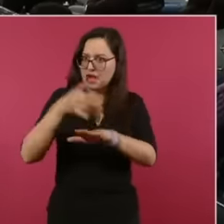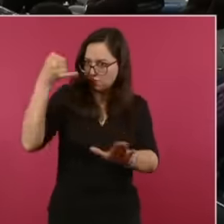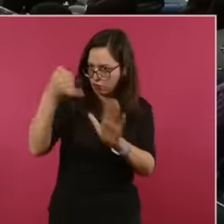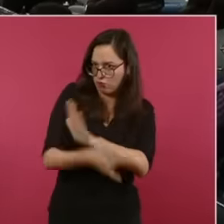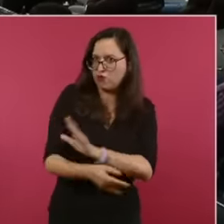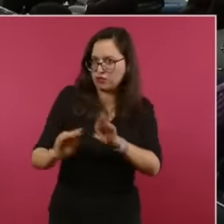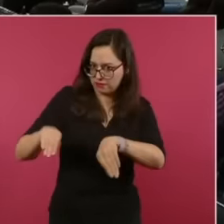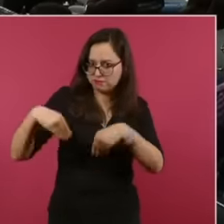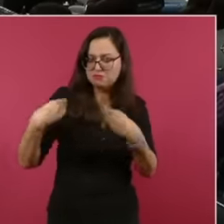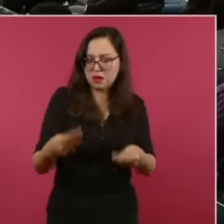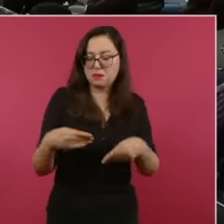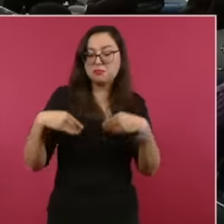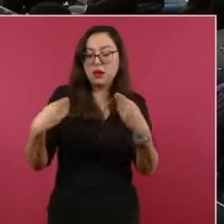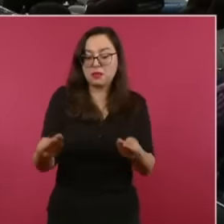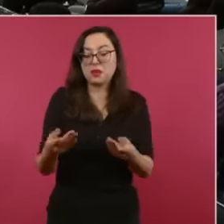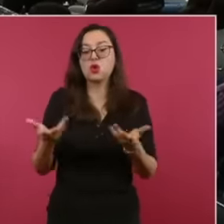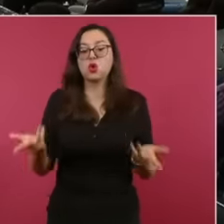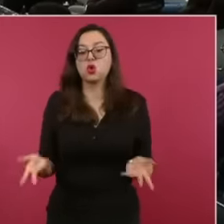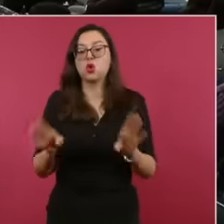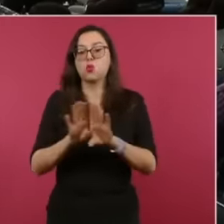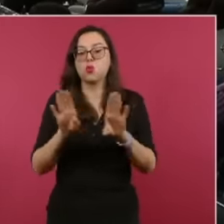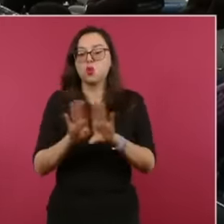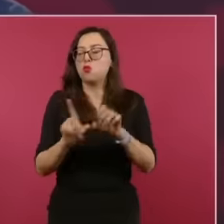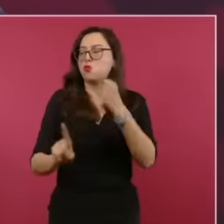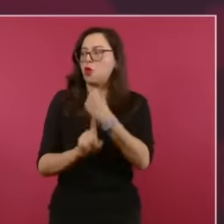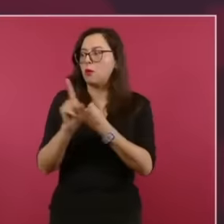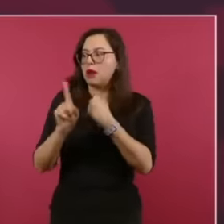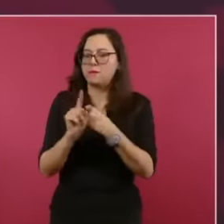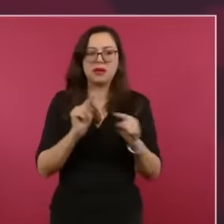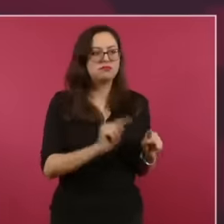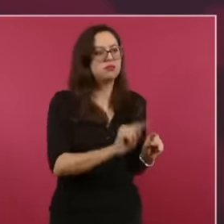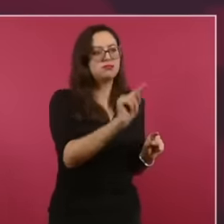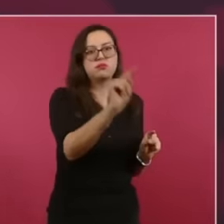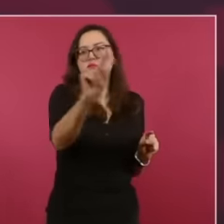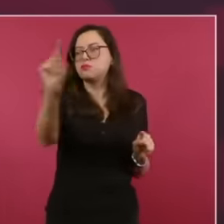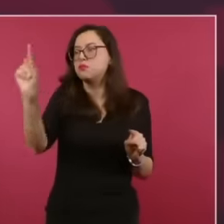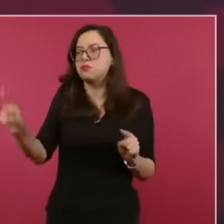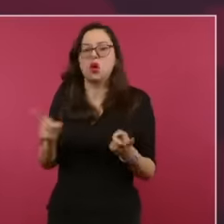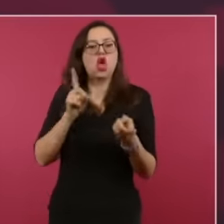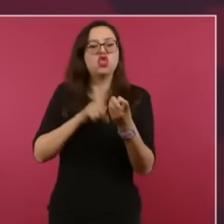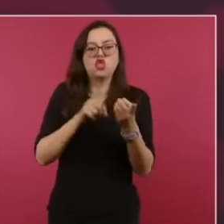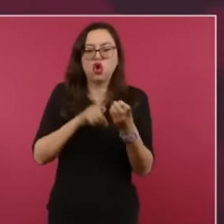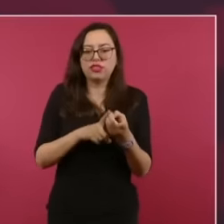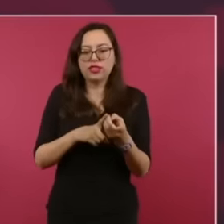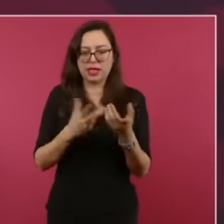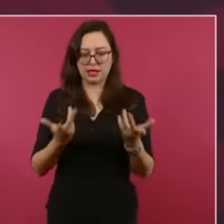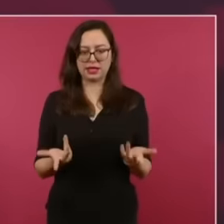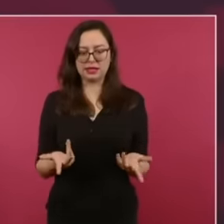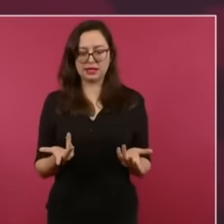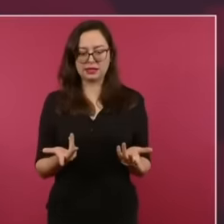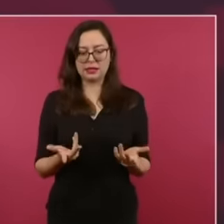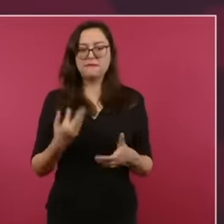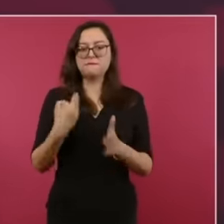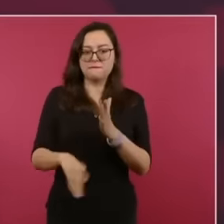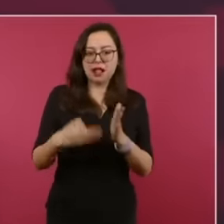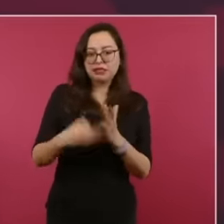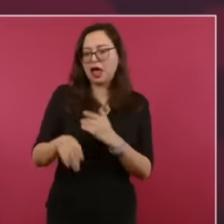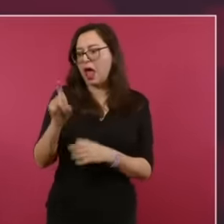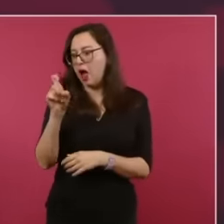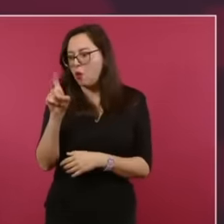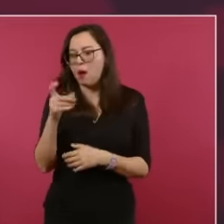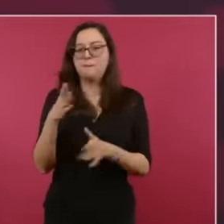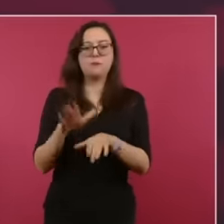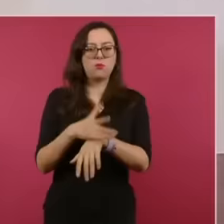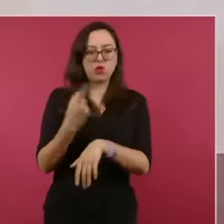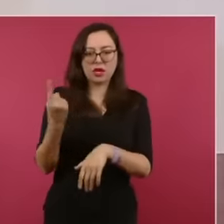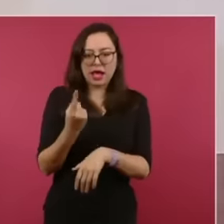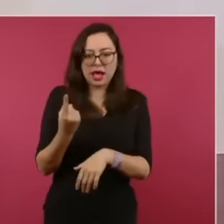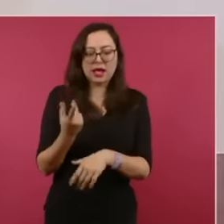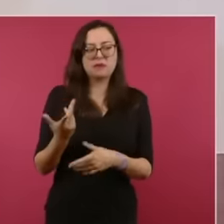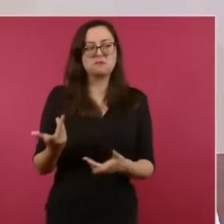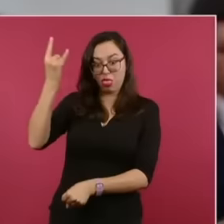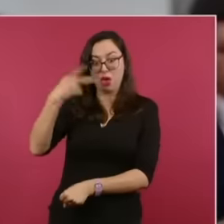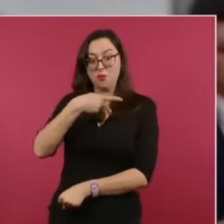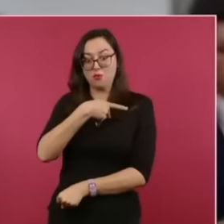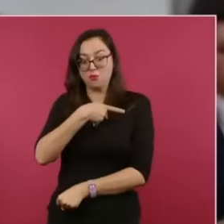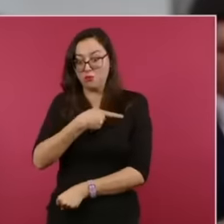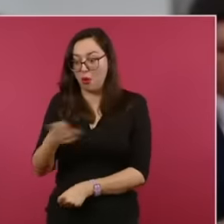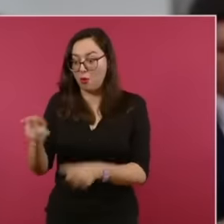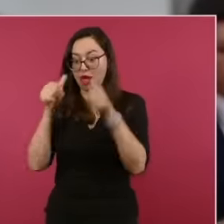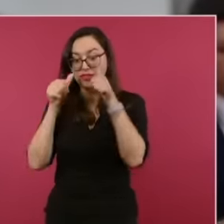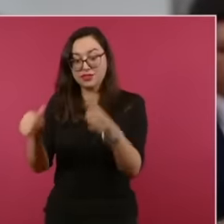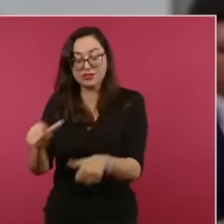is being done. Where do we have the most problems with water scarcity? I can tell you, imagine